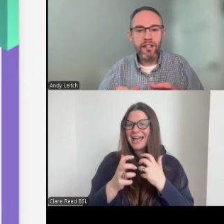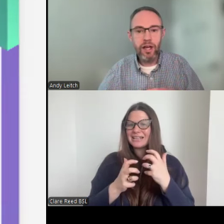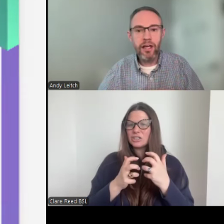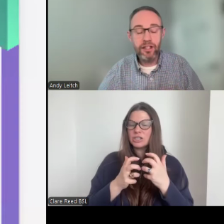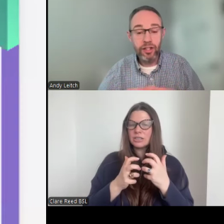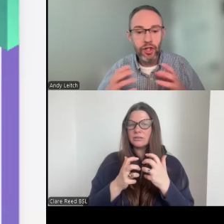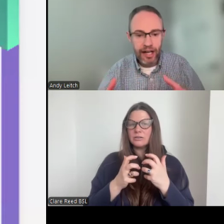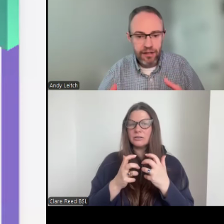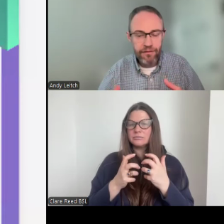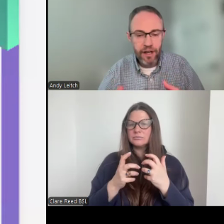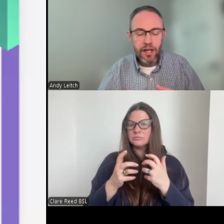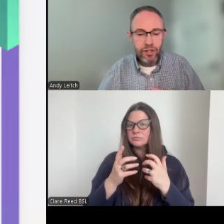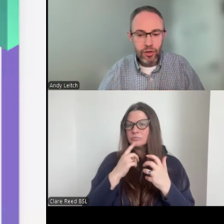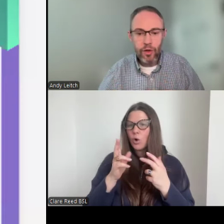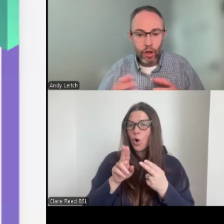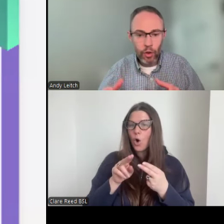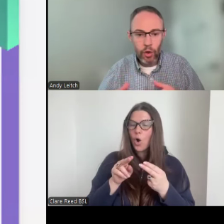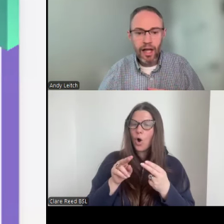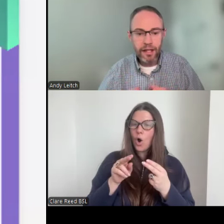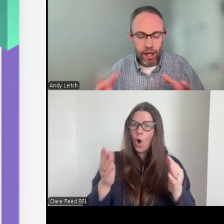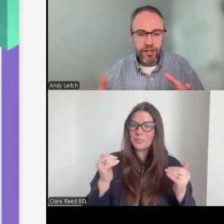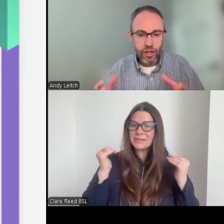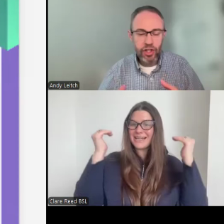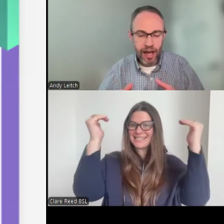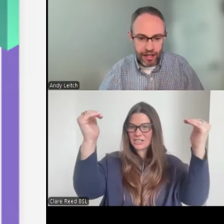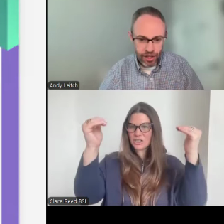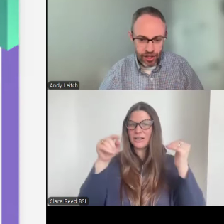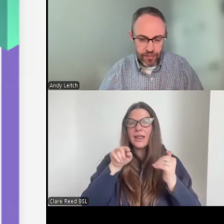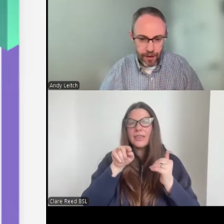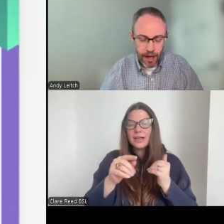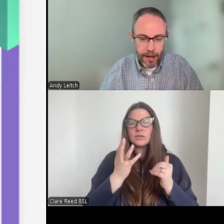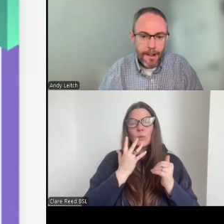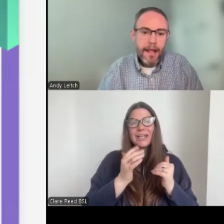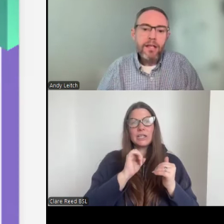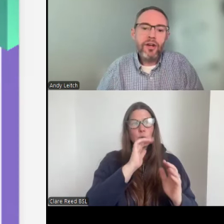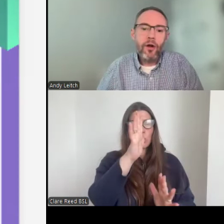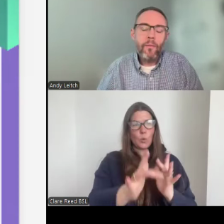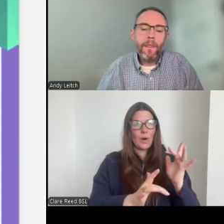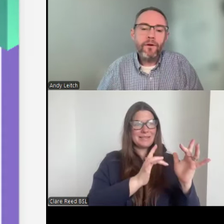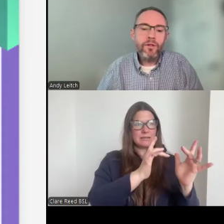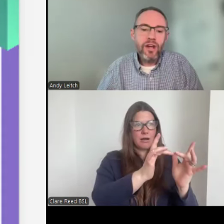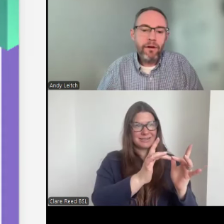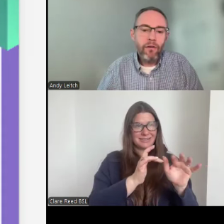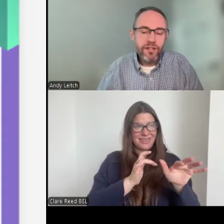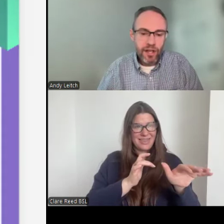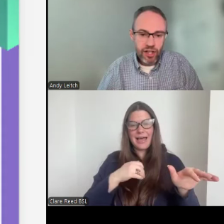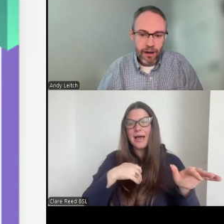that it is attractive to Google and the other search engines. If you want to have a conversation about